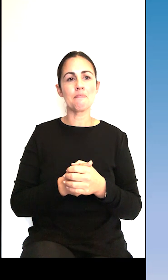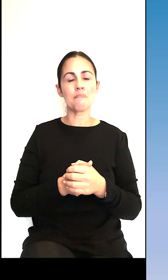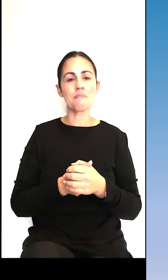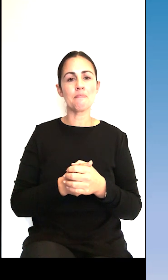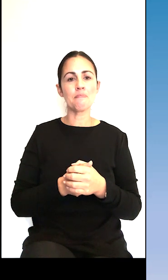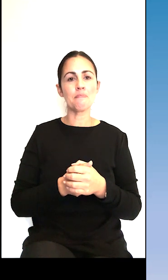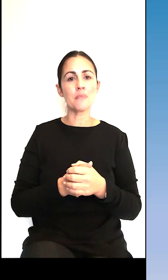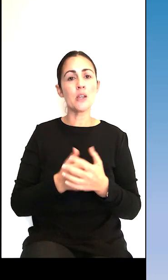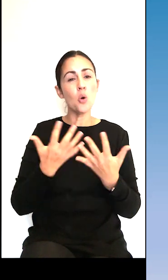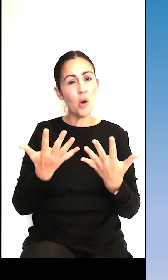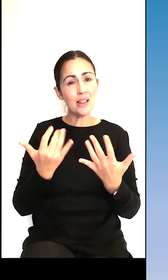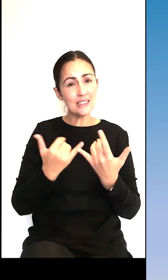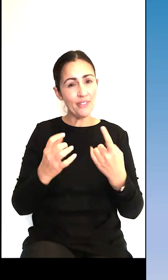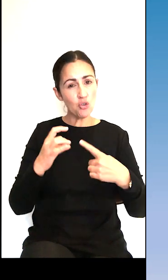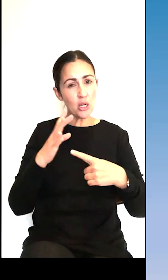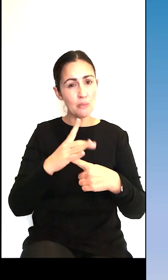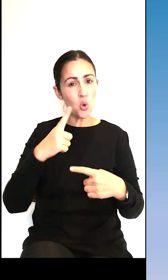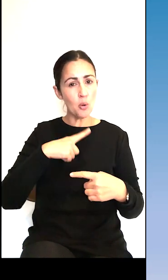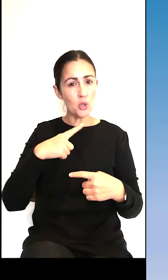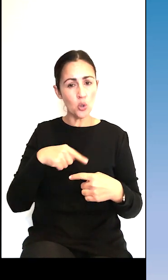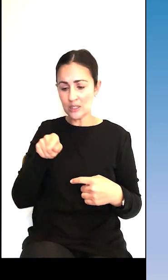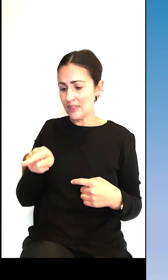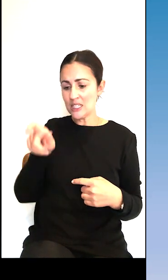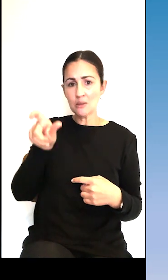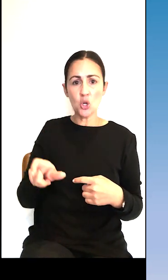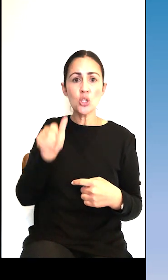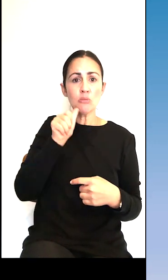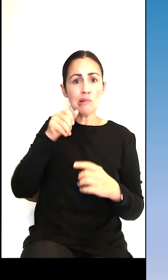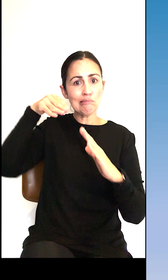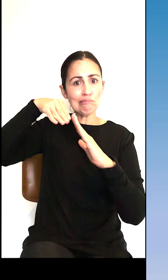The first point is that for the person receiving care or for a carer,